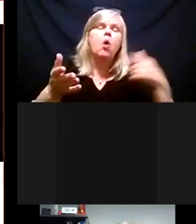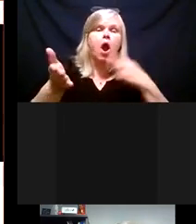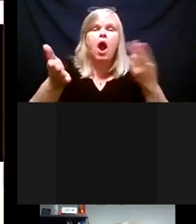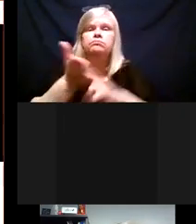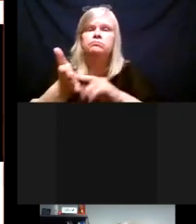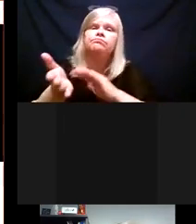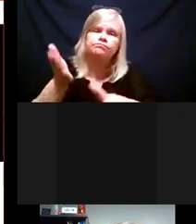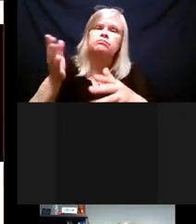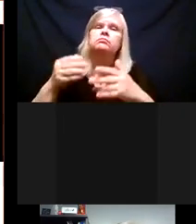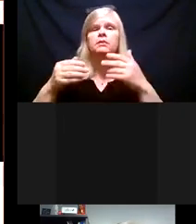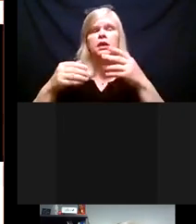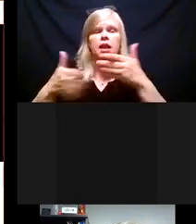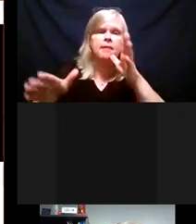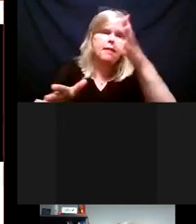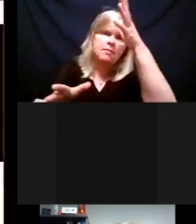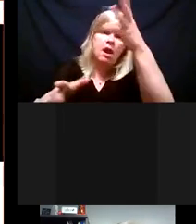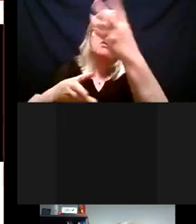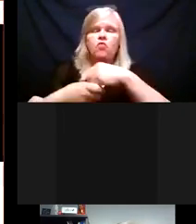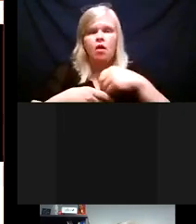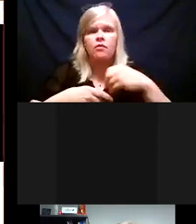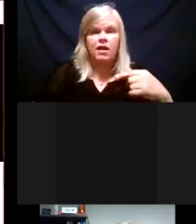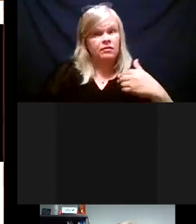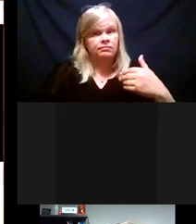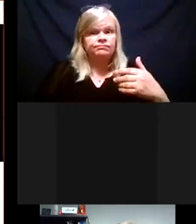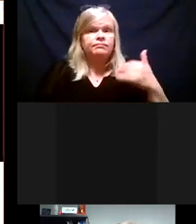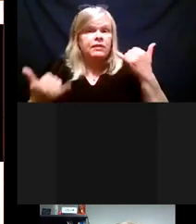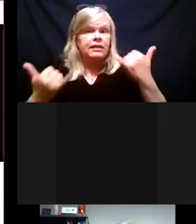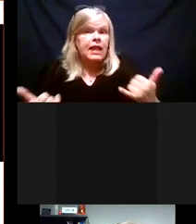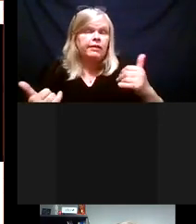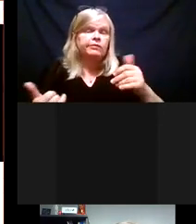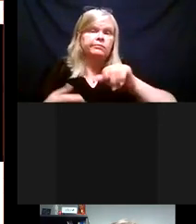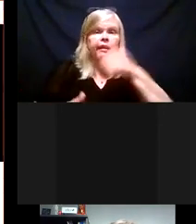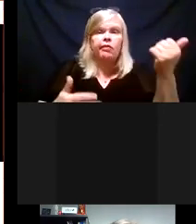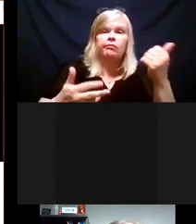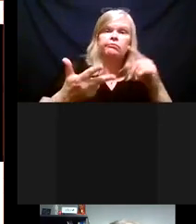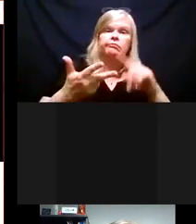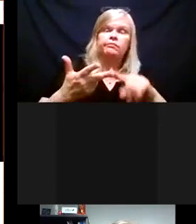I HAVE ALSO HAD CASES WHERE YOU HAVE ONE PARENT WHO IS ON BOARD